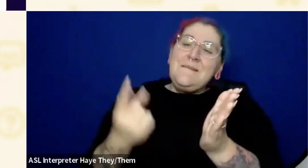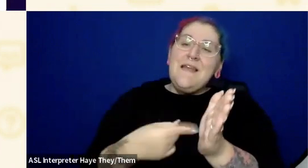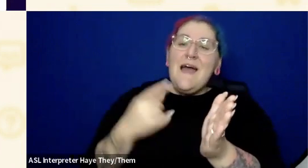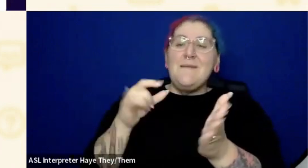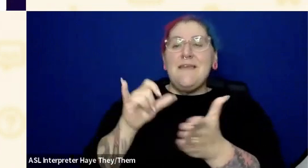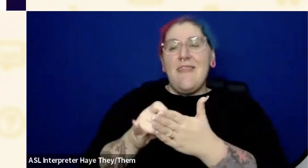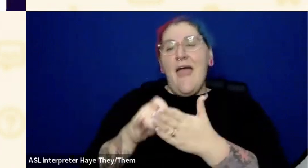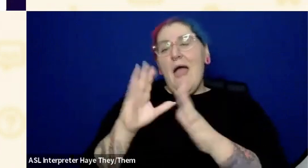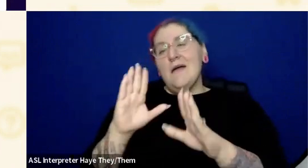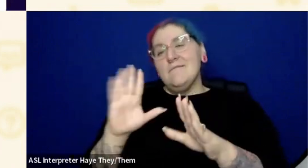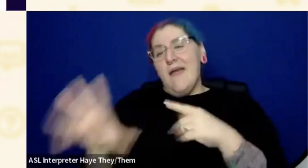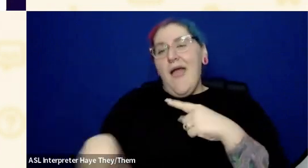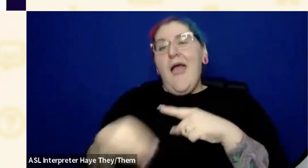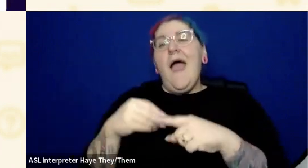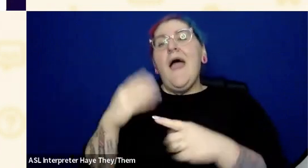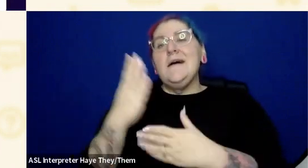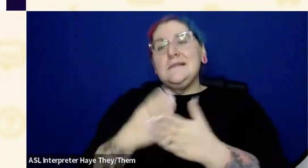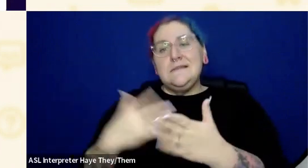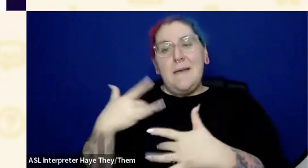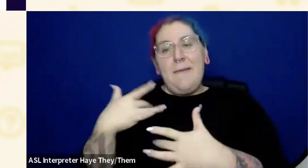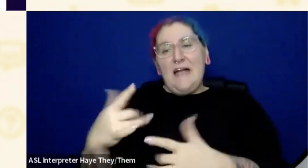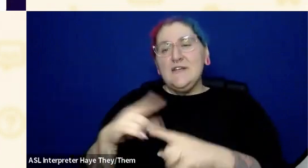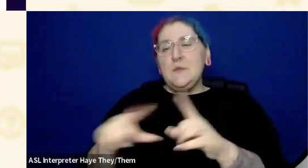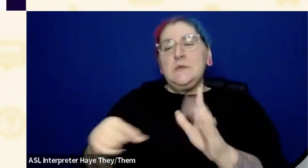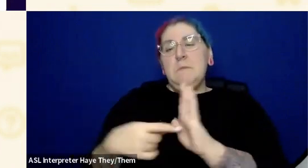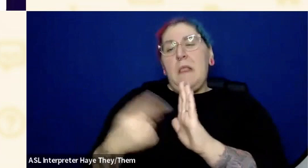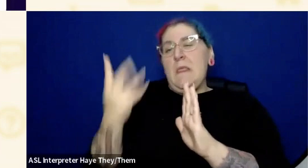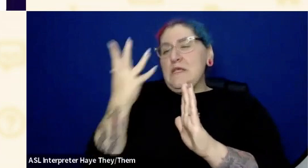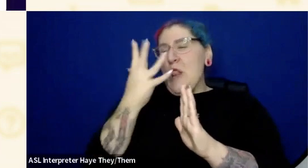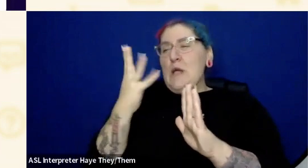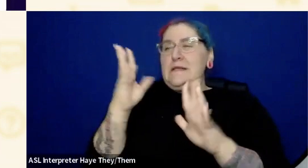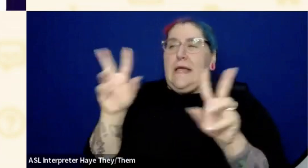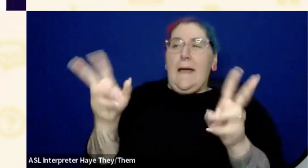But this looks like a pretty advanced feature. Can you explain what's going on here, Rian?